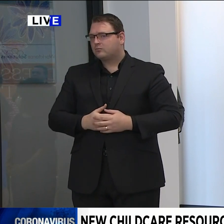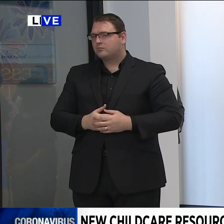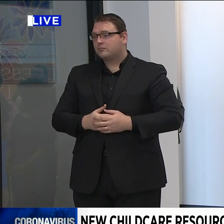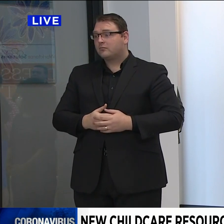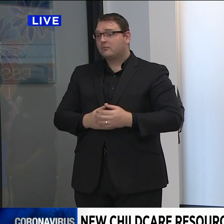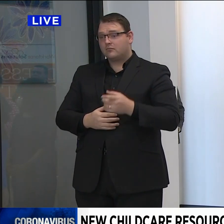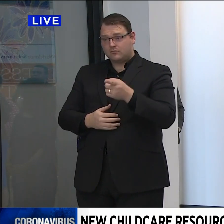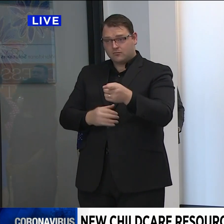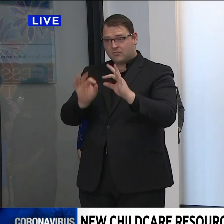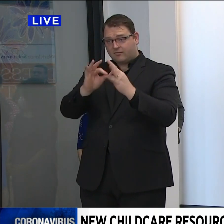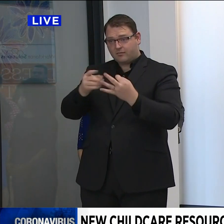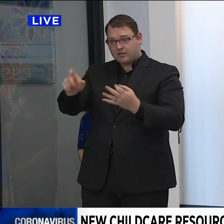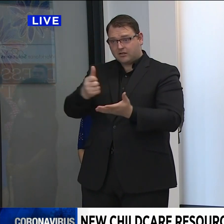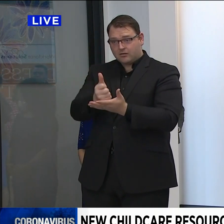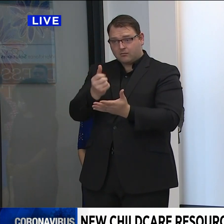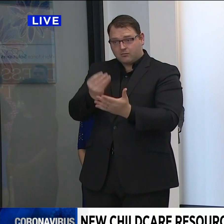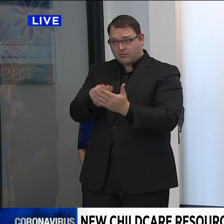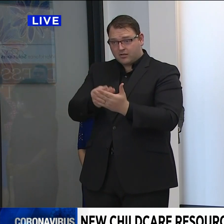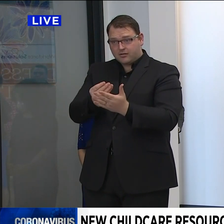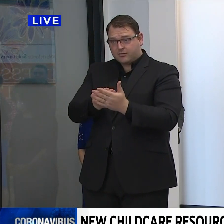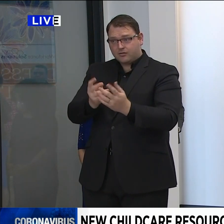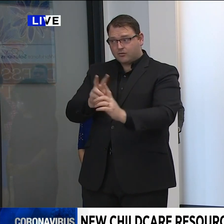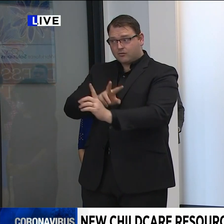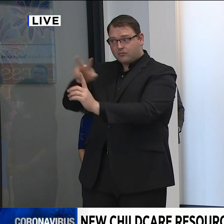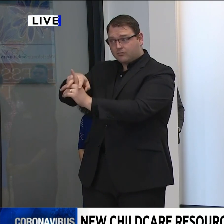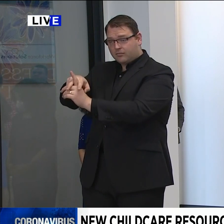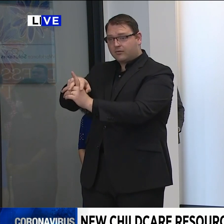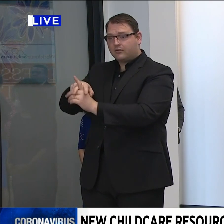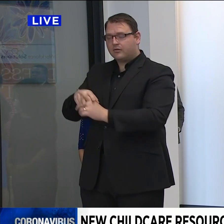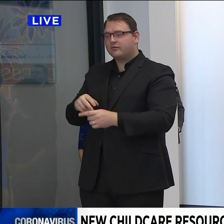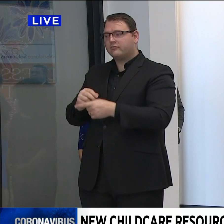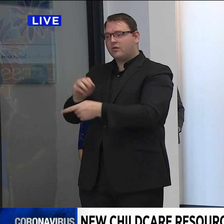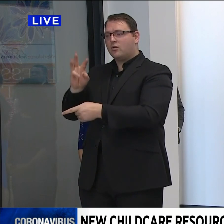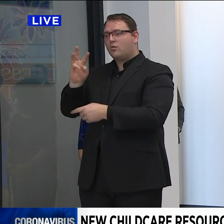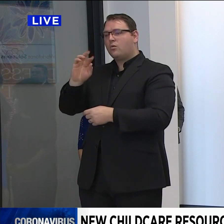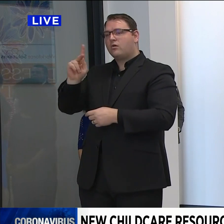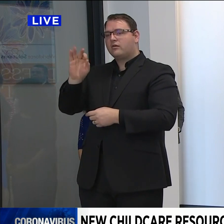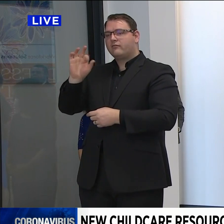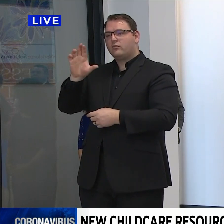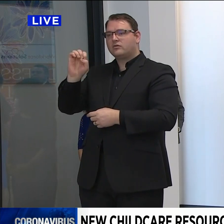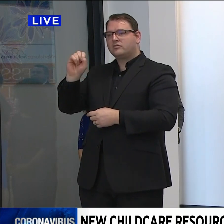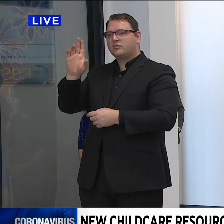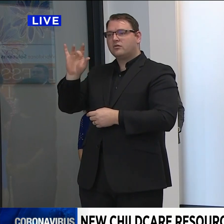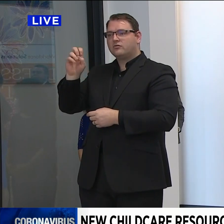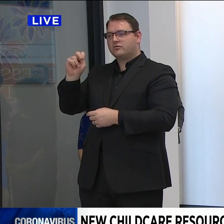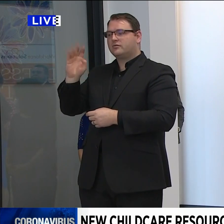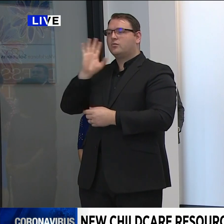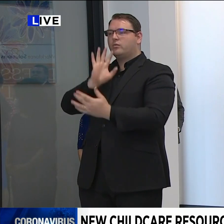them a quality licensed child care center that best serves care center that best serves their needs. And if a fan their needs. And if a fan only wishes to apply for only wishes to apply for financial support they will be